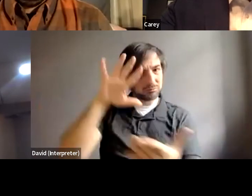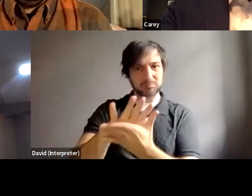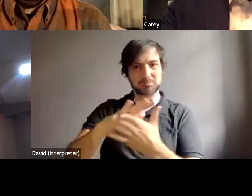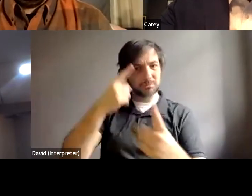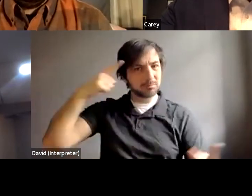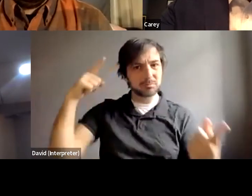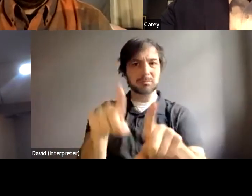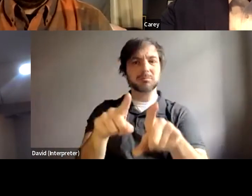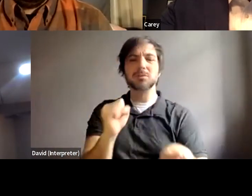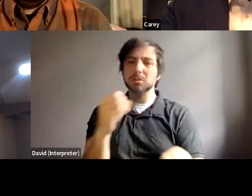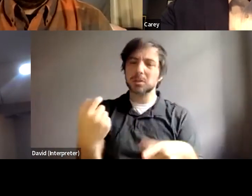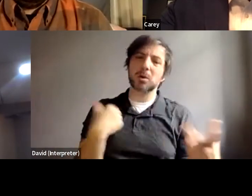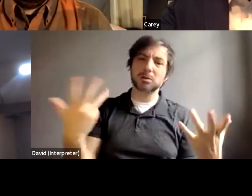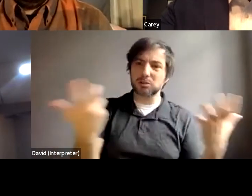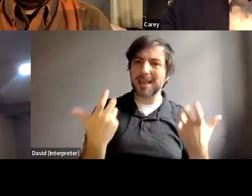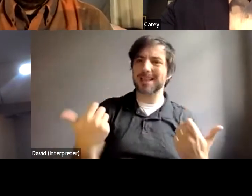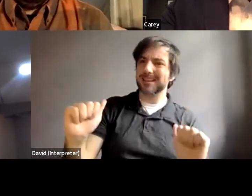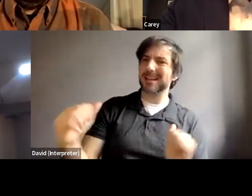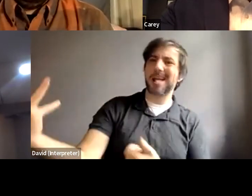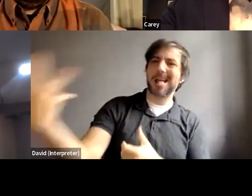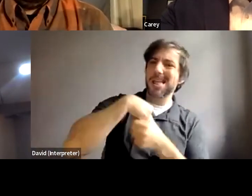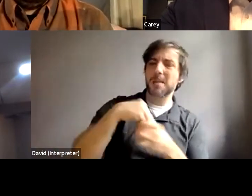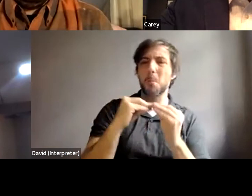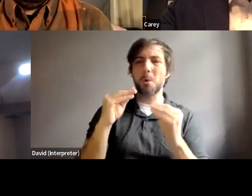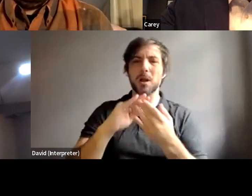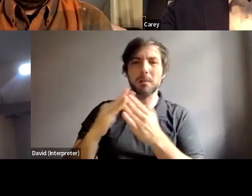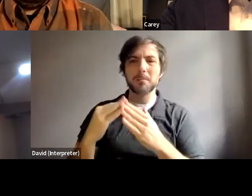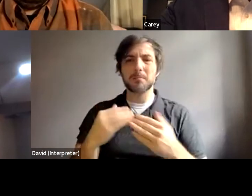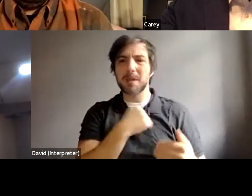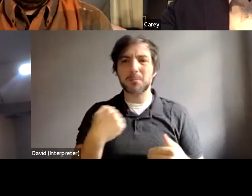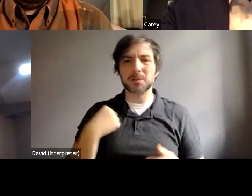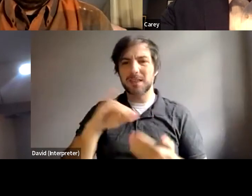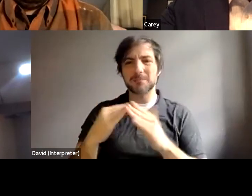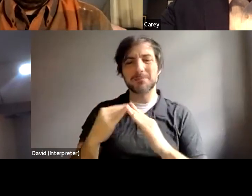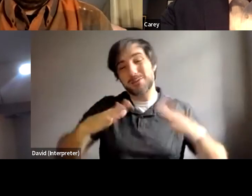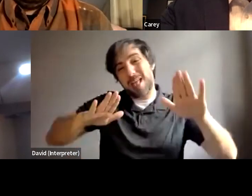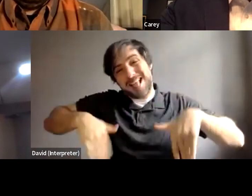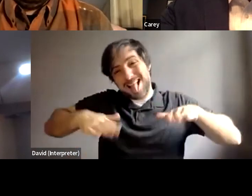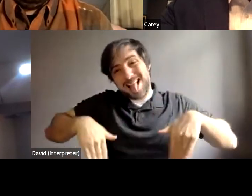of that community. I can't say it's a success story , but let's touch base after